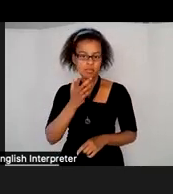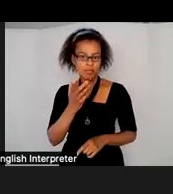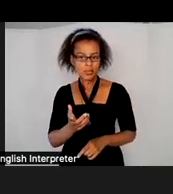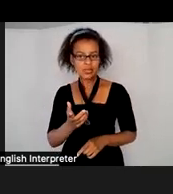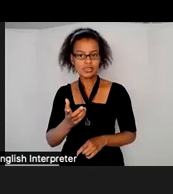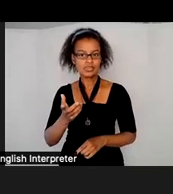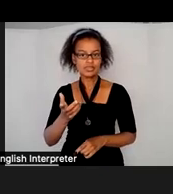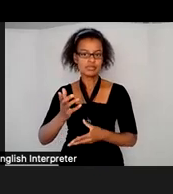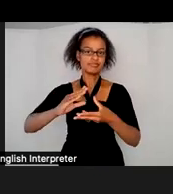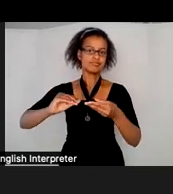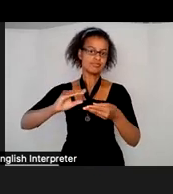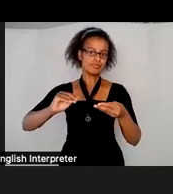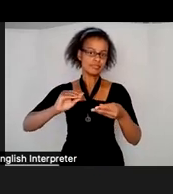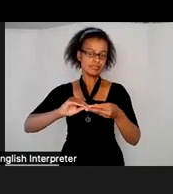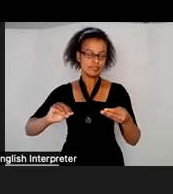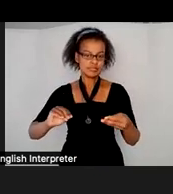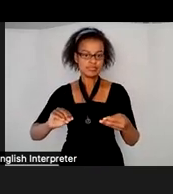hoping for this year as well.